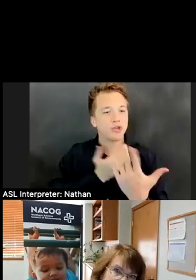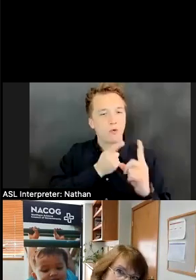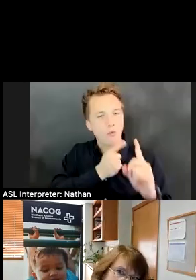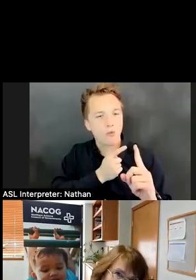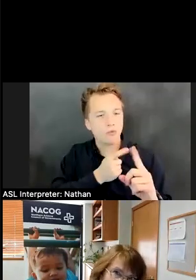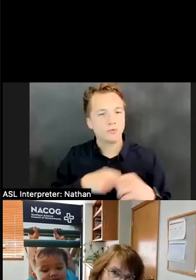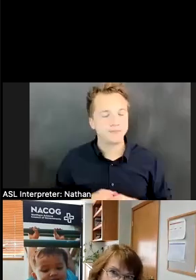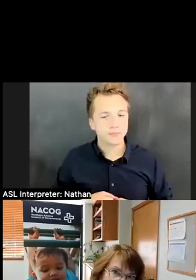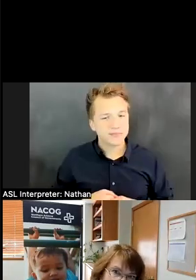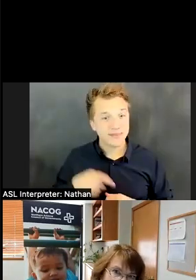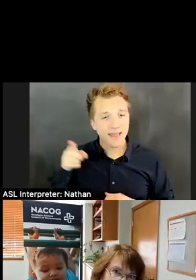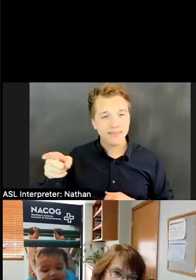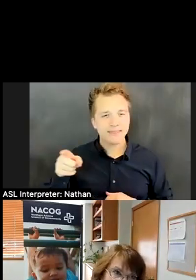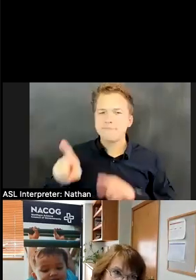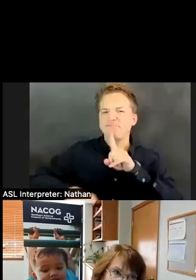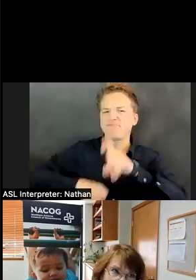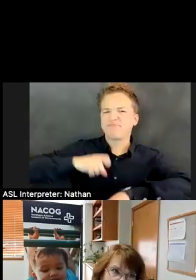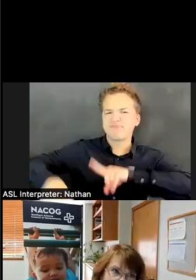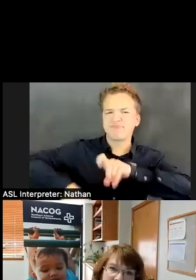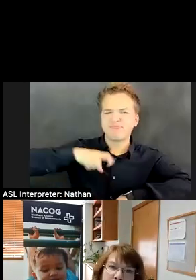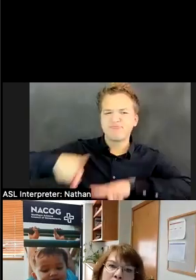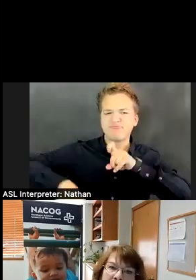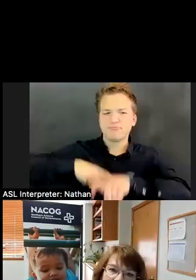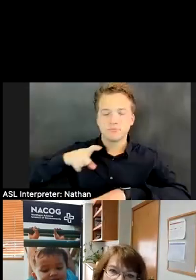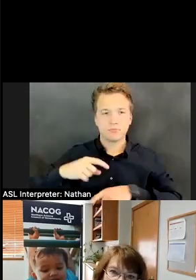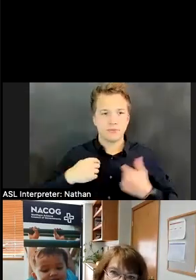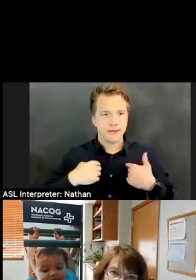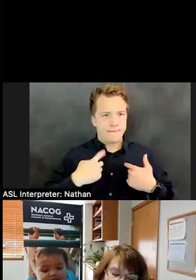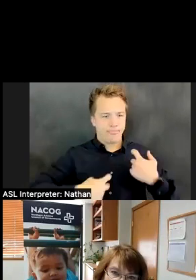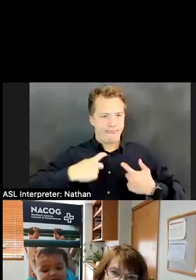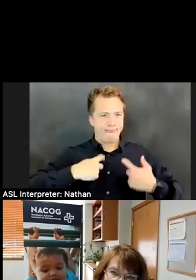They questioned us on whether or not we were asking the right questions.